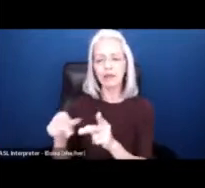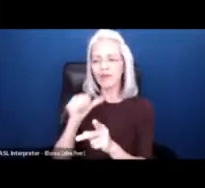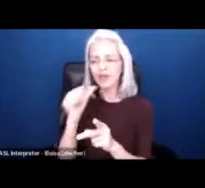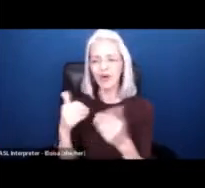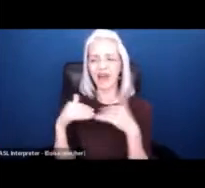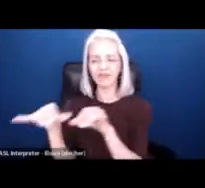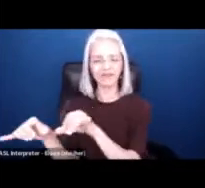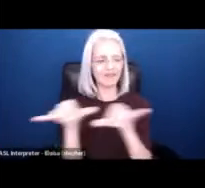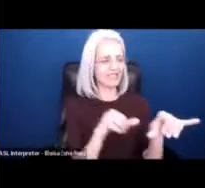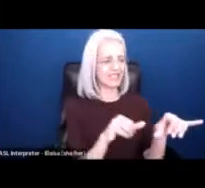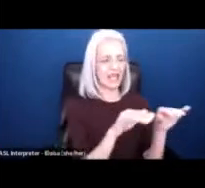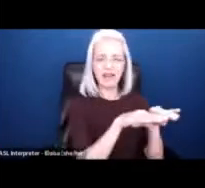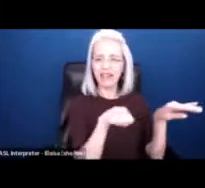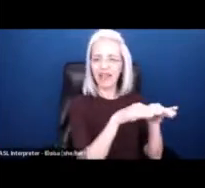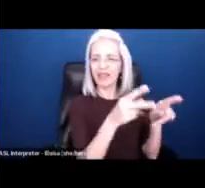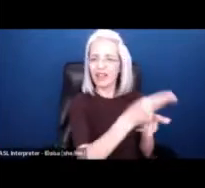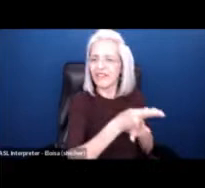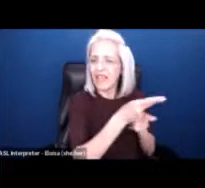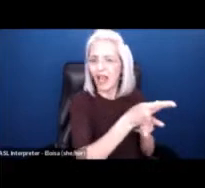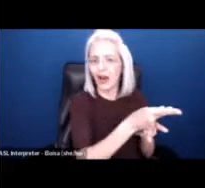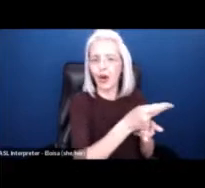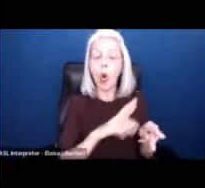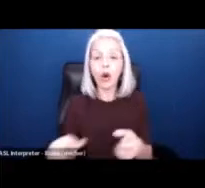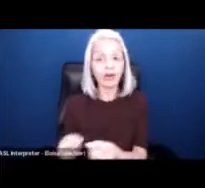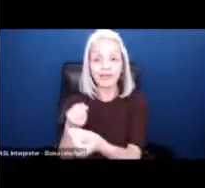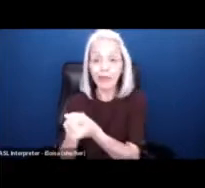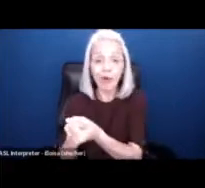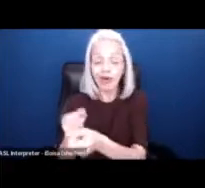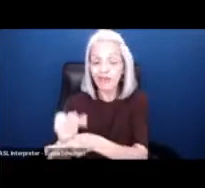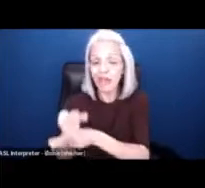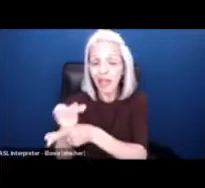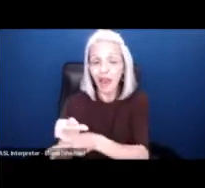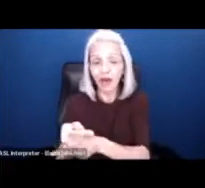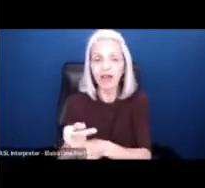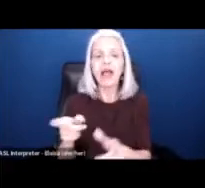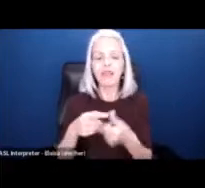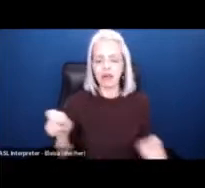supportive care. And, and making those kinds of changes. And for